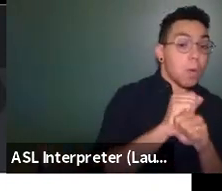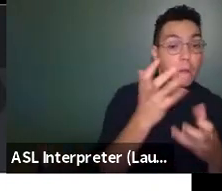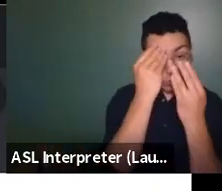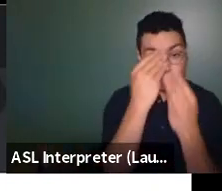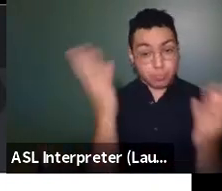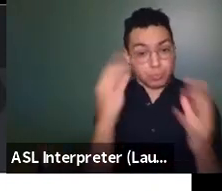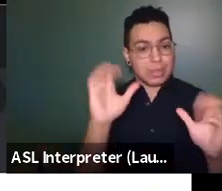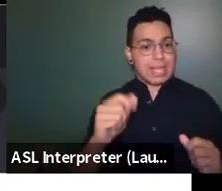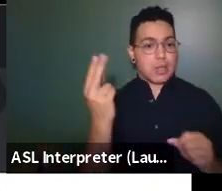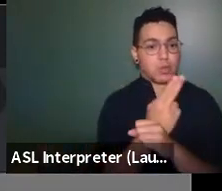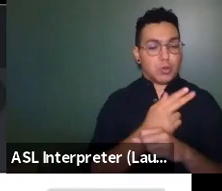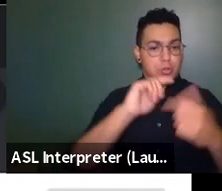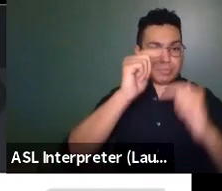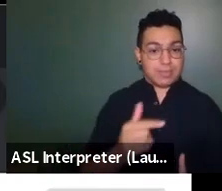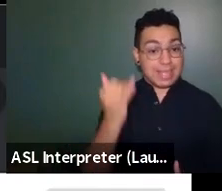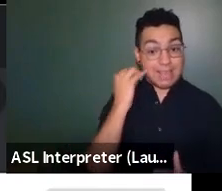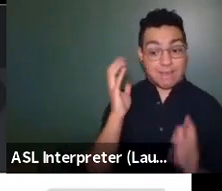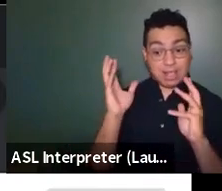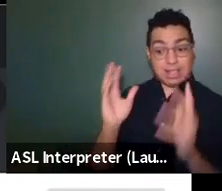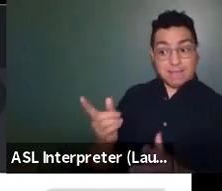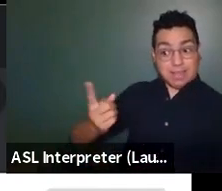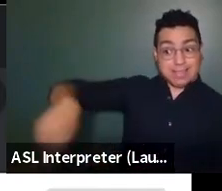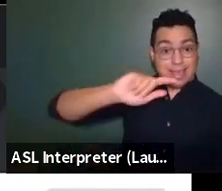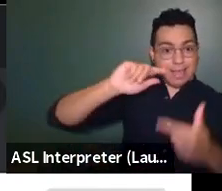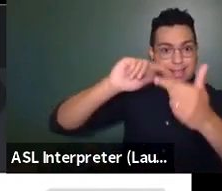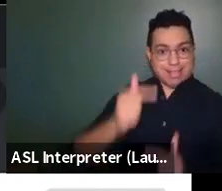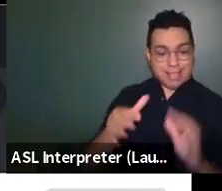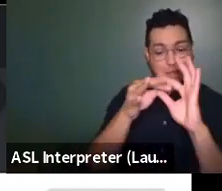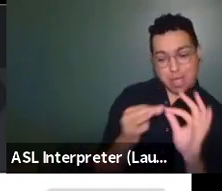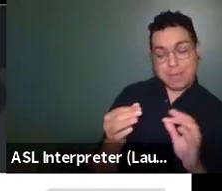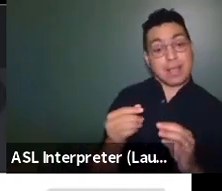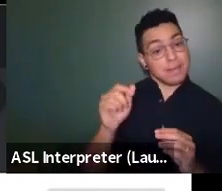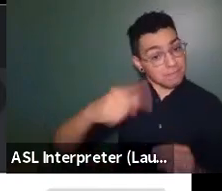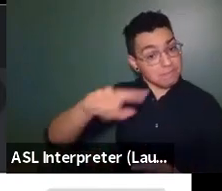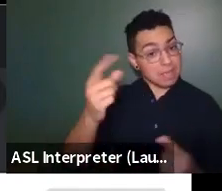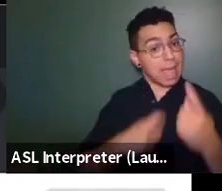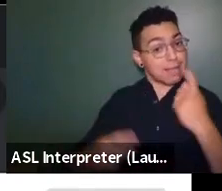ESD 112 - Katherine Livick: If I leave them the ability to comment they can ask me public questions about that.